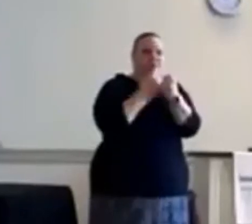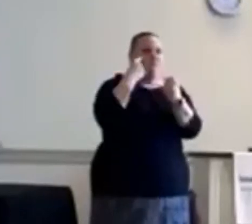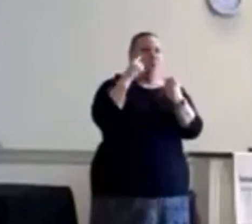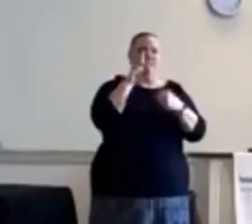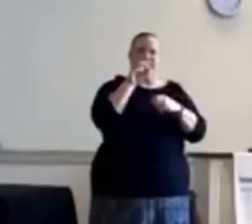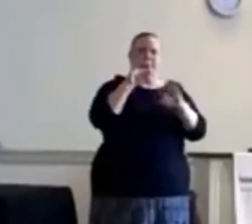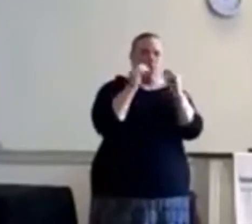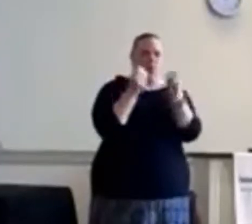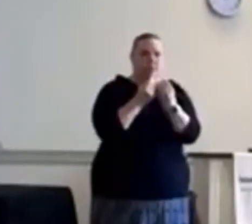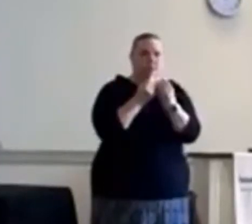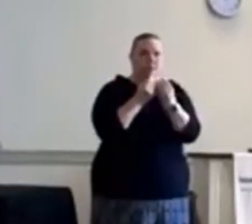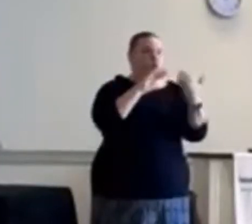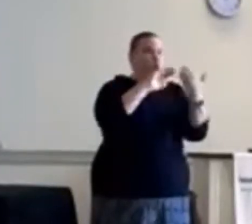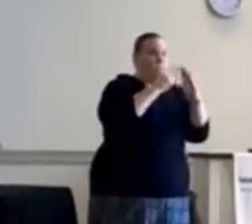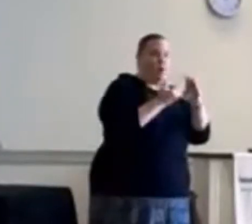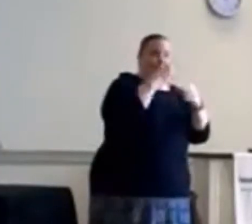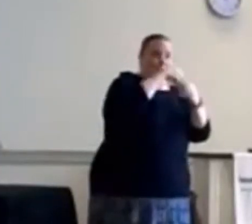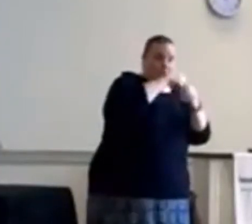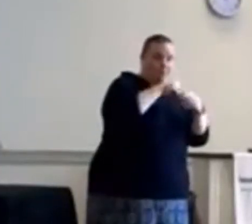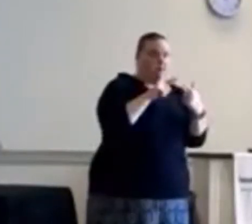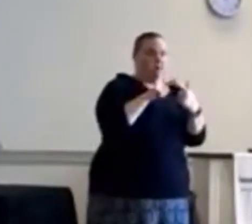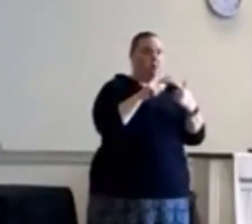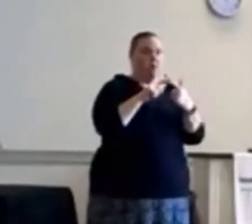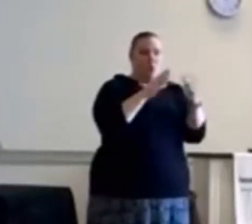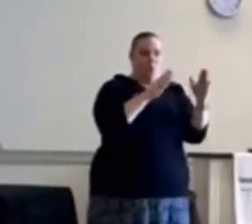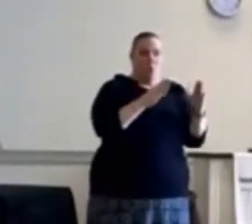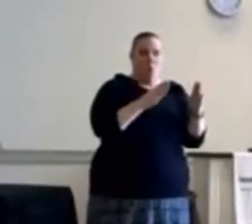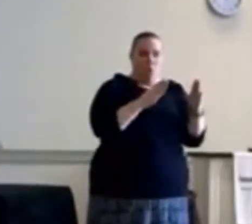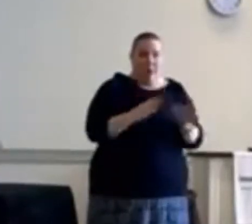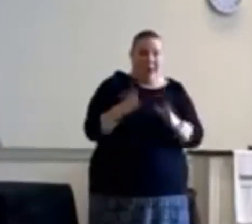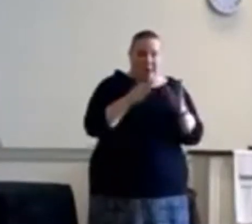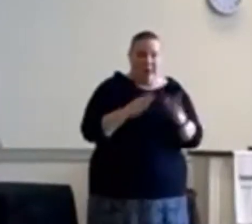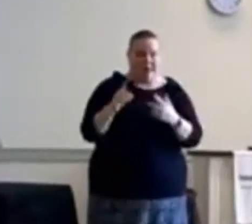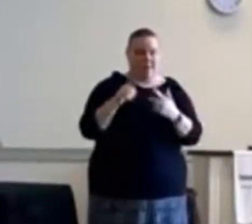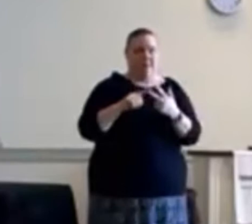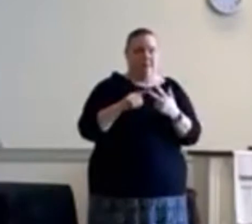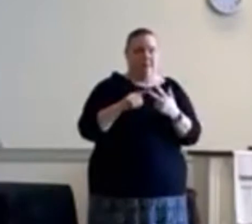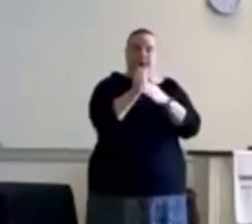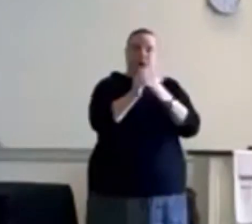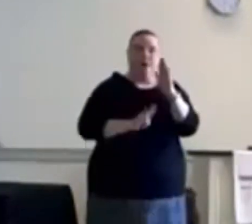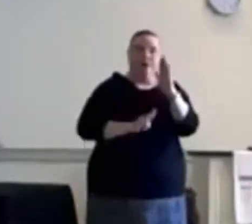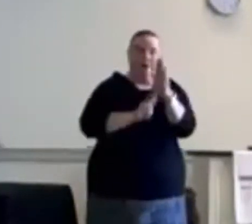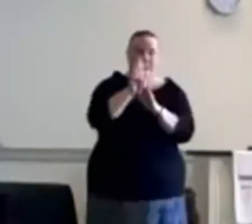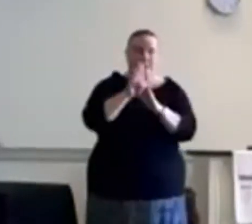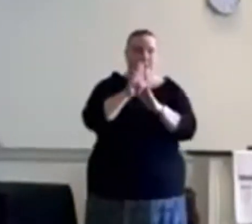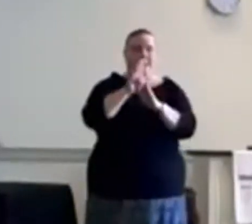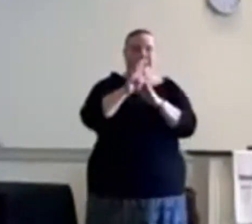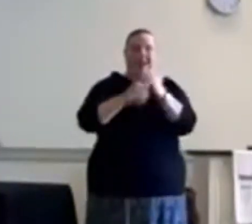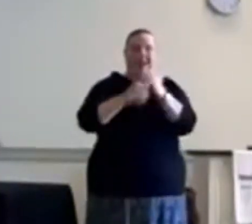engagement, organizing, and leadership development, advocacy and public policy,